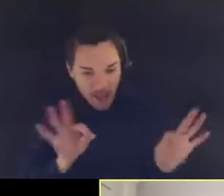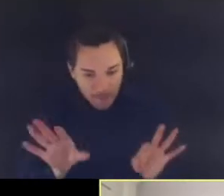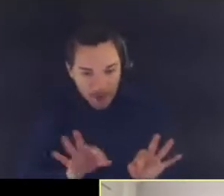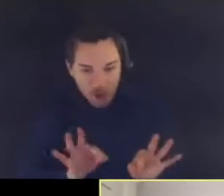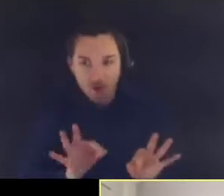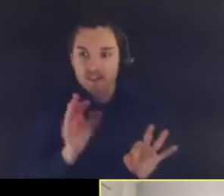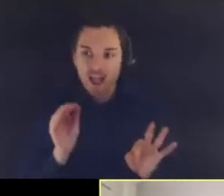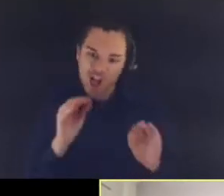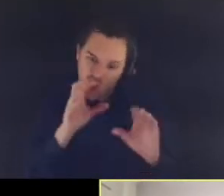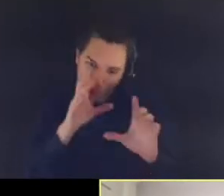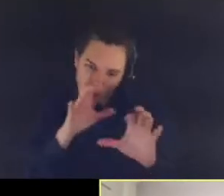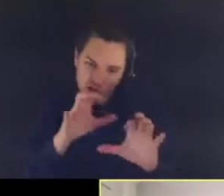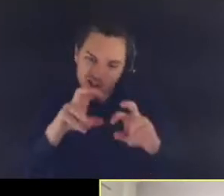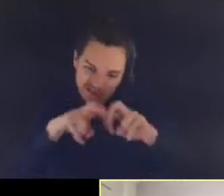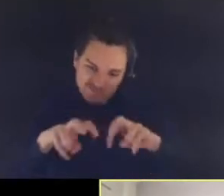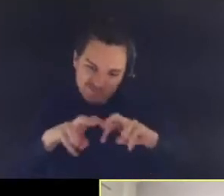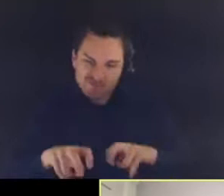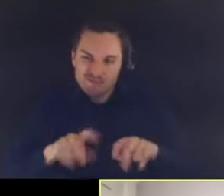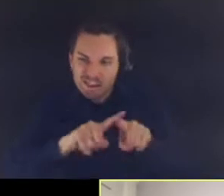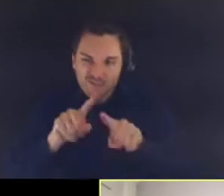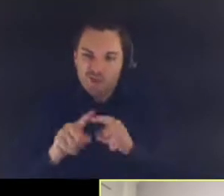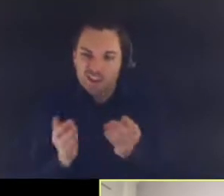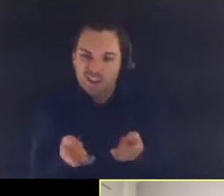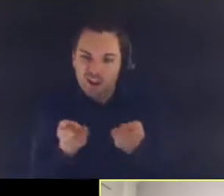stuff. There are ways that I could do that without